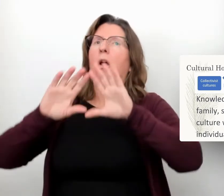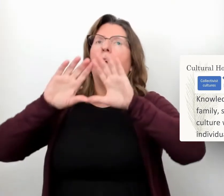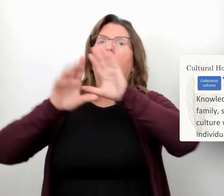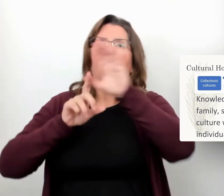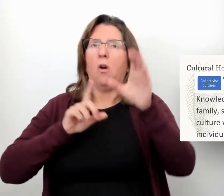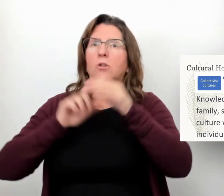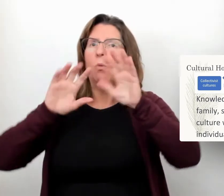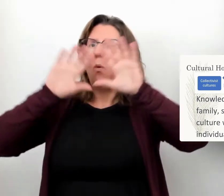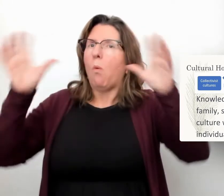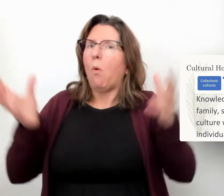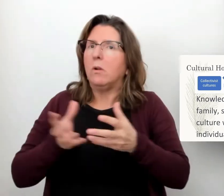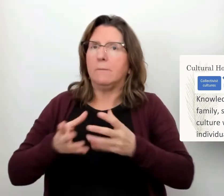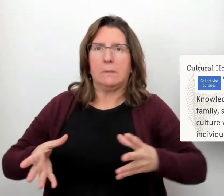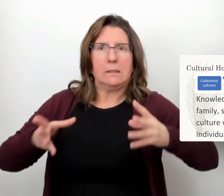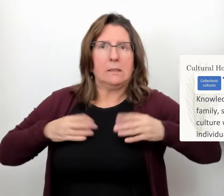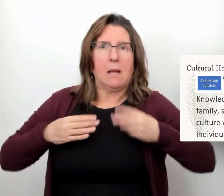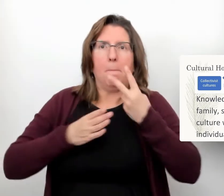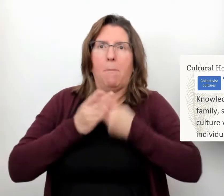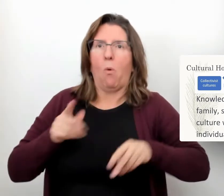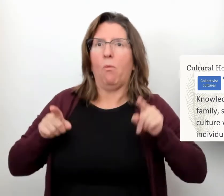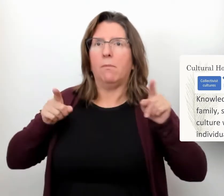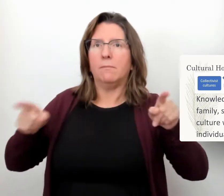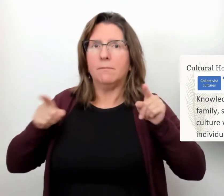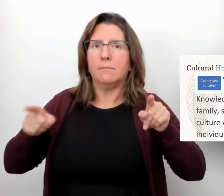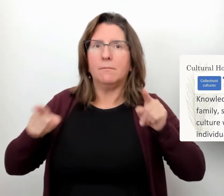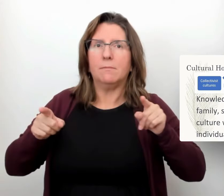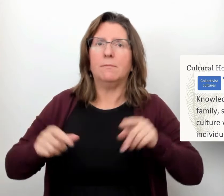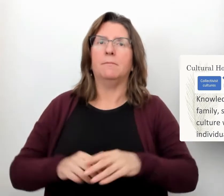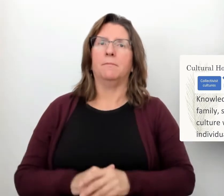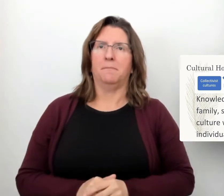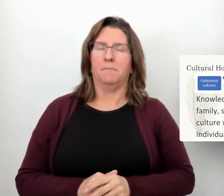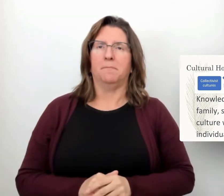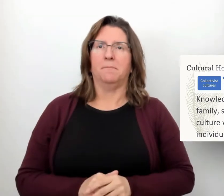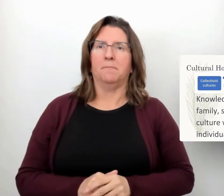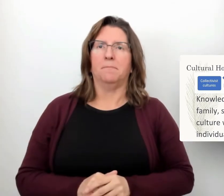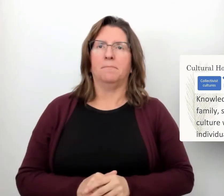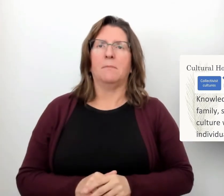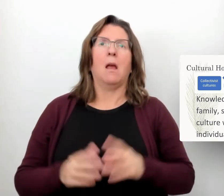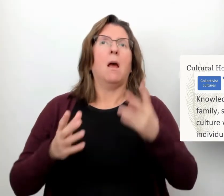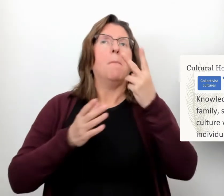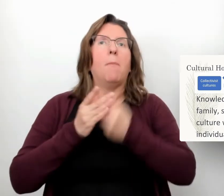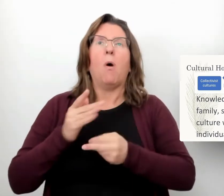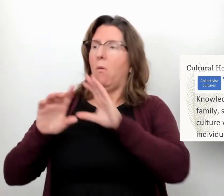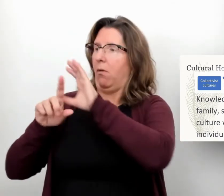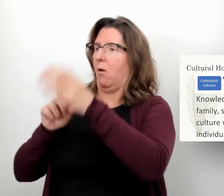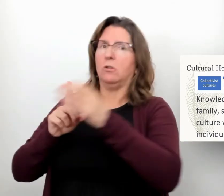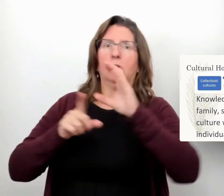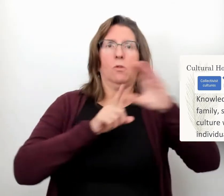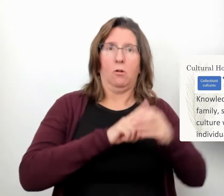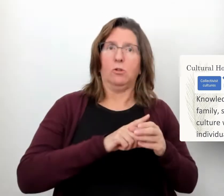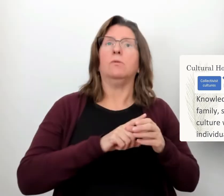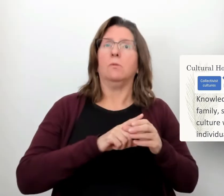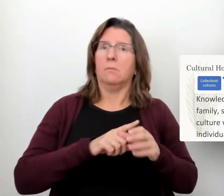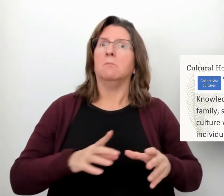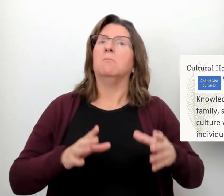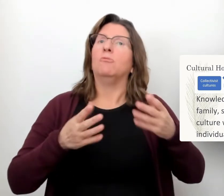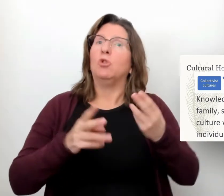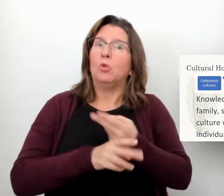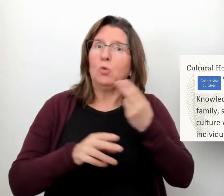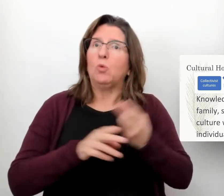Cultural holism accepts both these worlds.